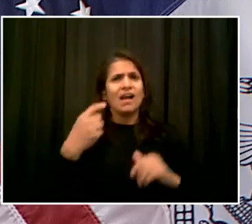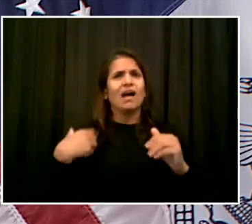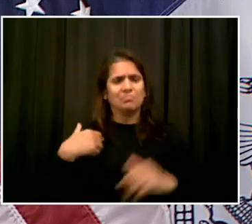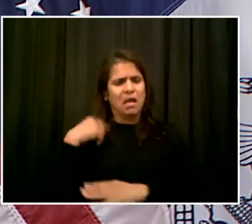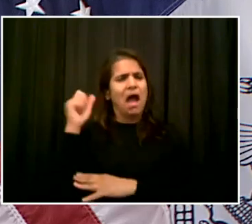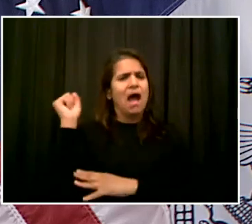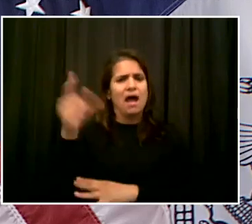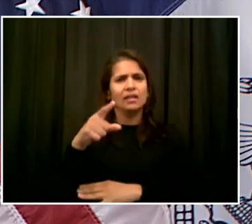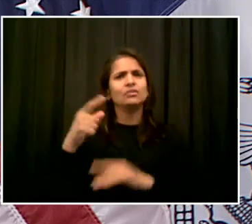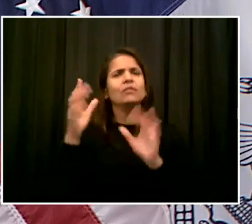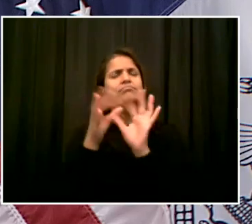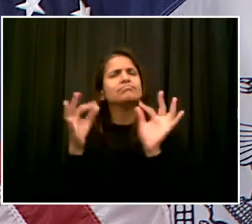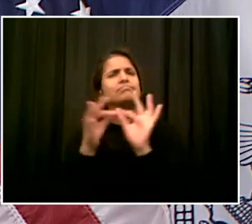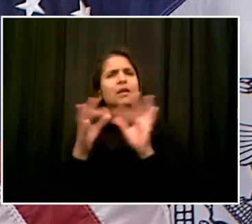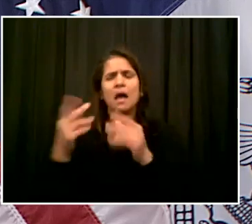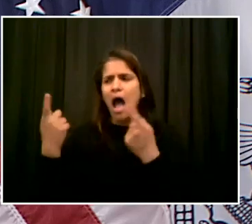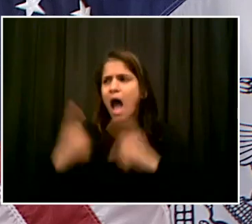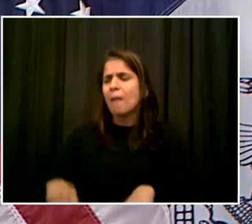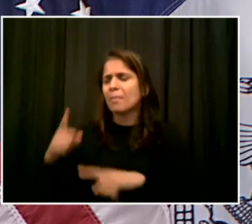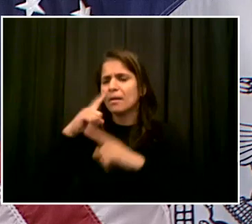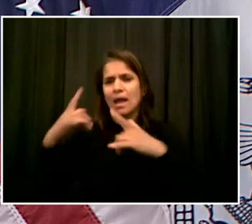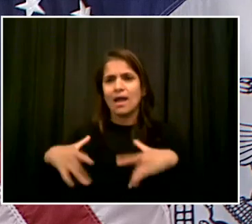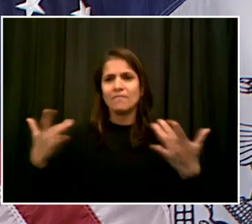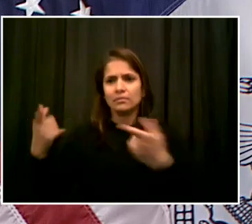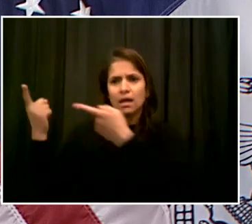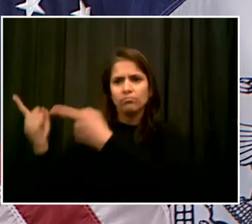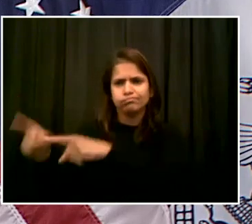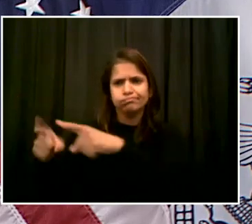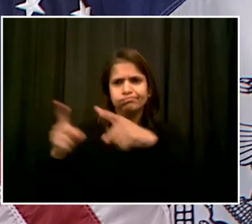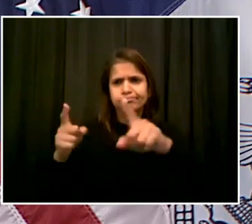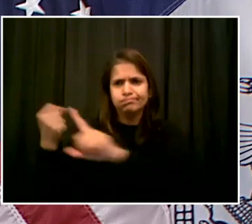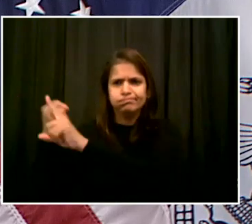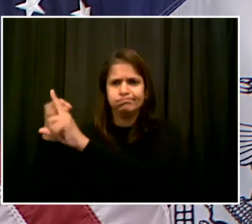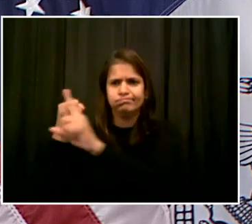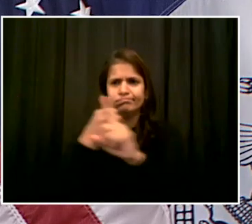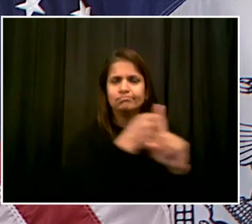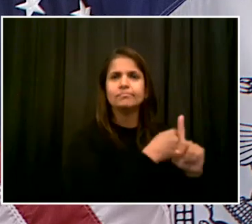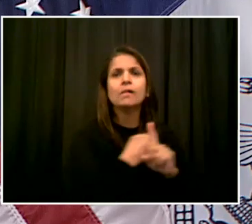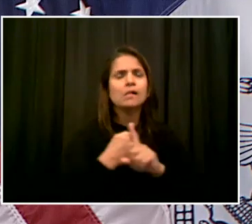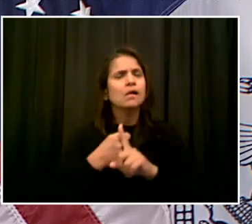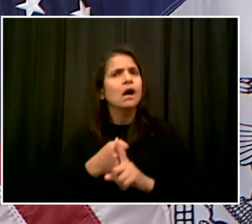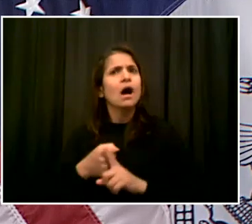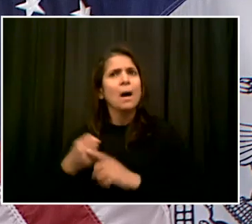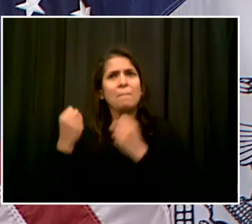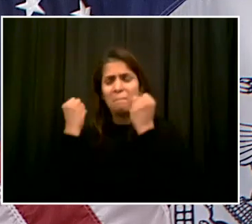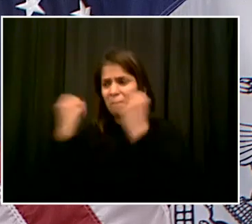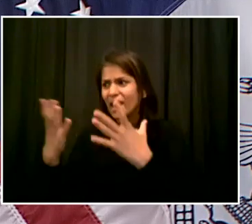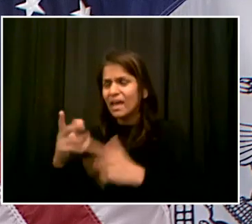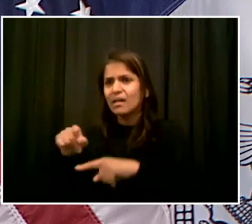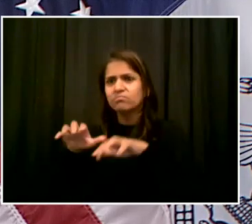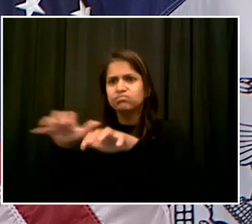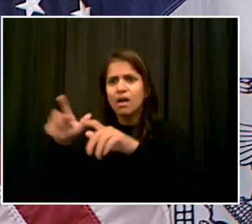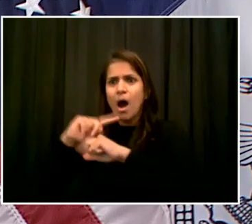YOU KNOW, OTHER REPORTERS THAT I SAW FIRSTHAND JUST WIDESPREAD LOOTING, IN SOME